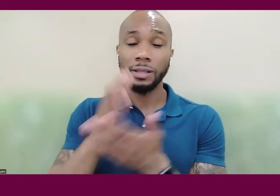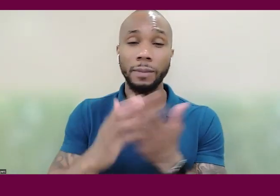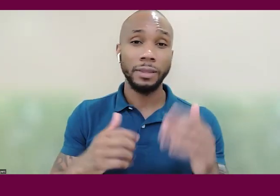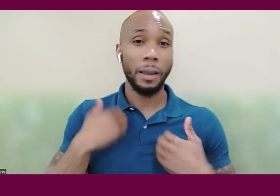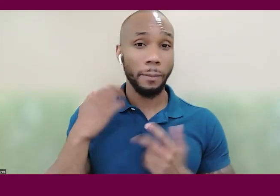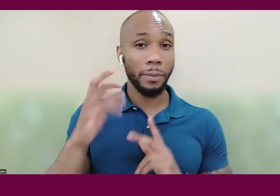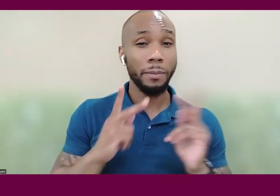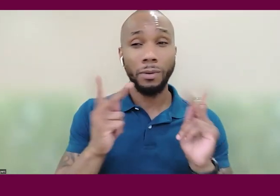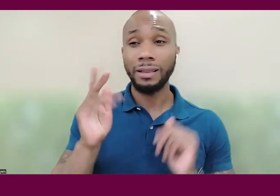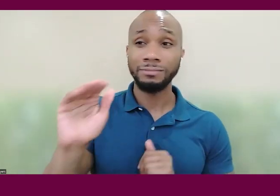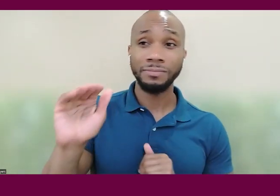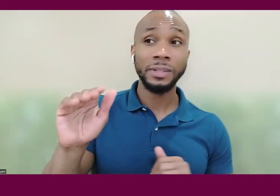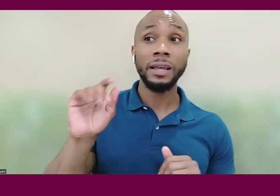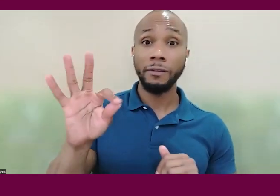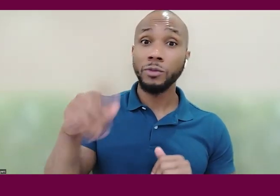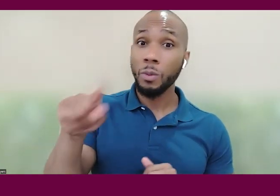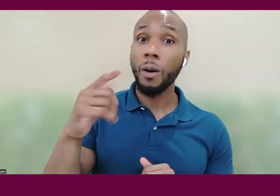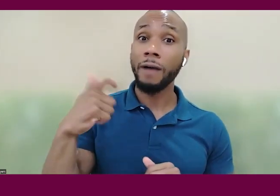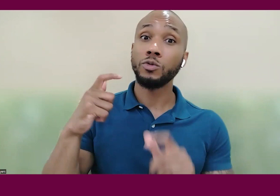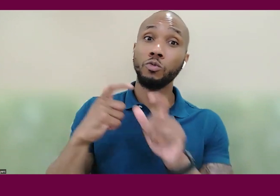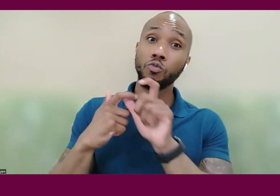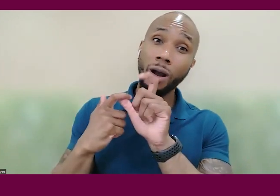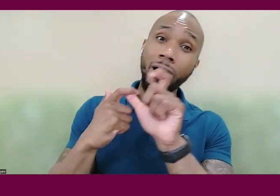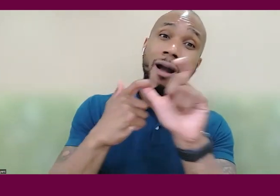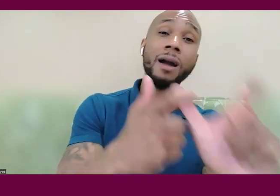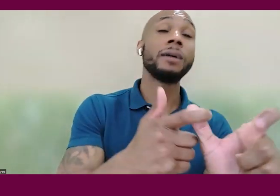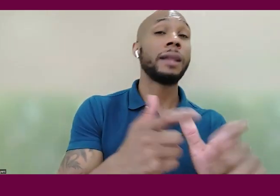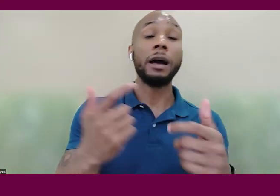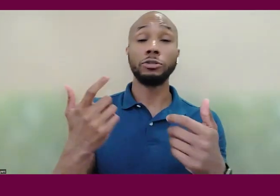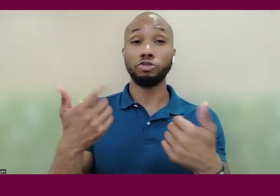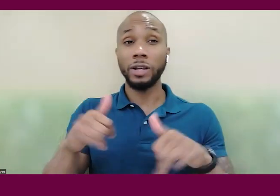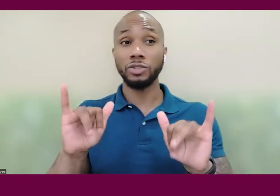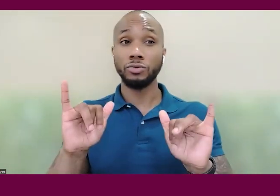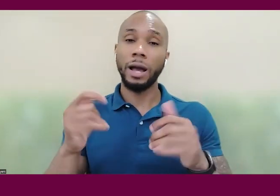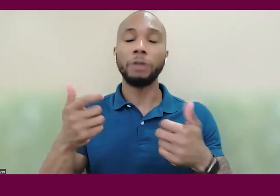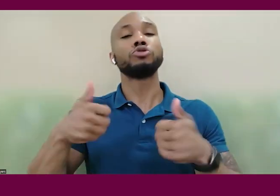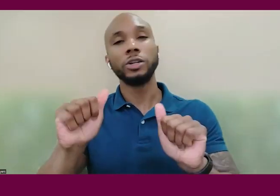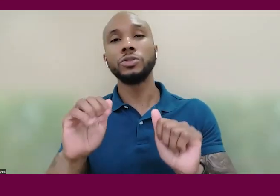I was like, "If you guys got to run and get away, I'll try to give you time because I